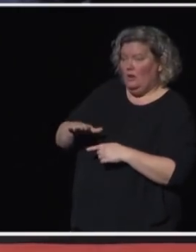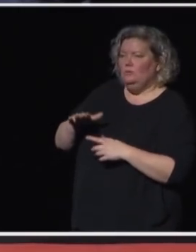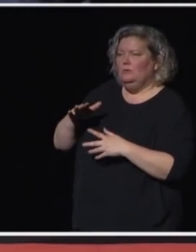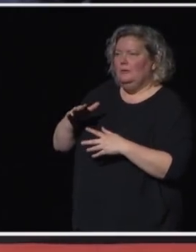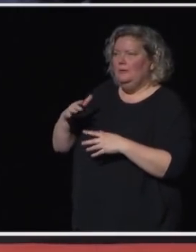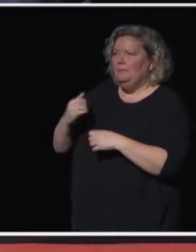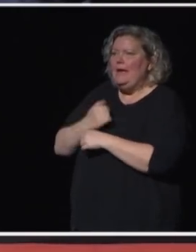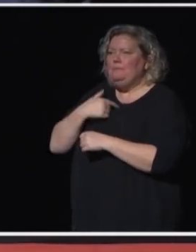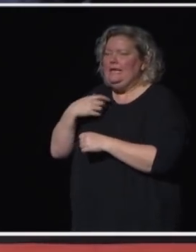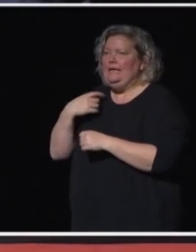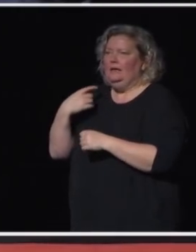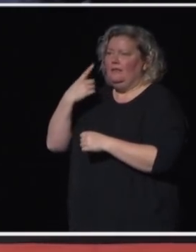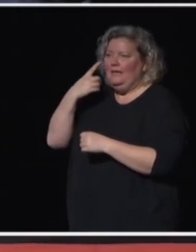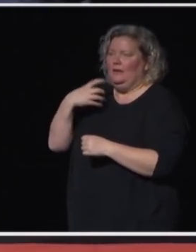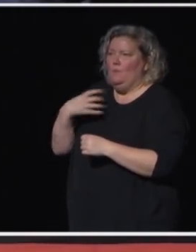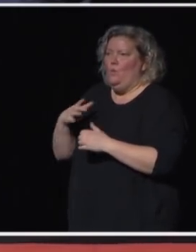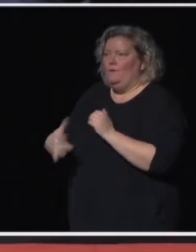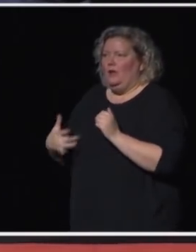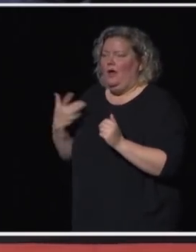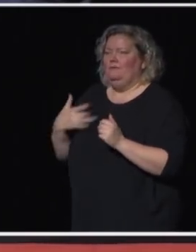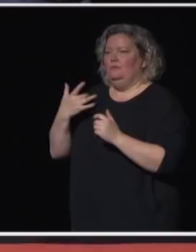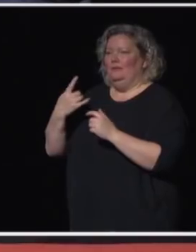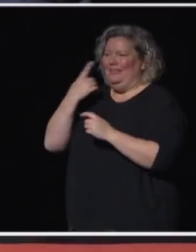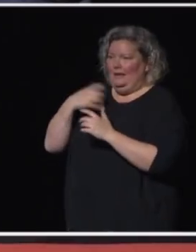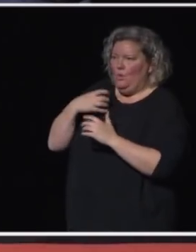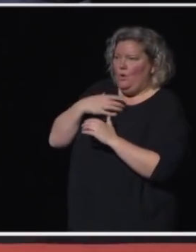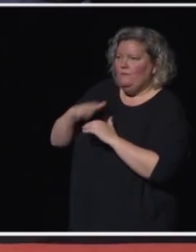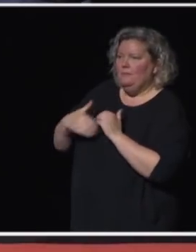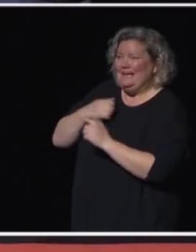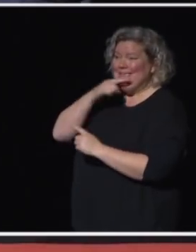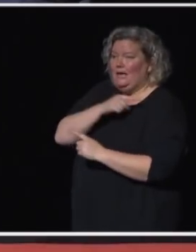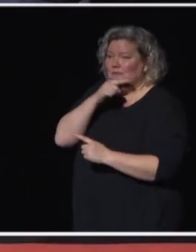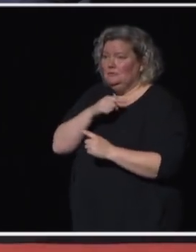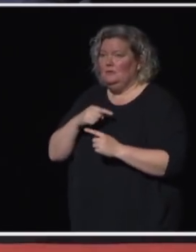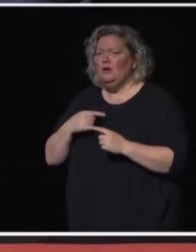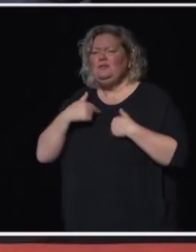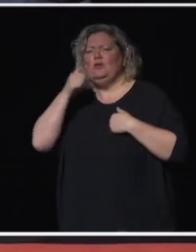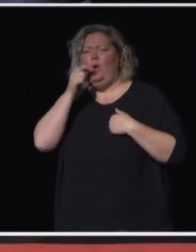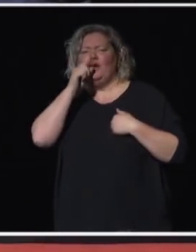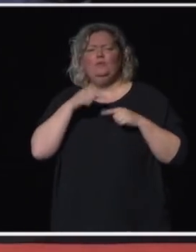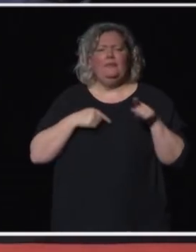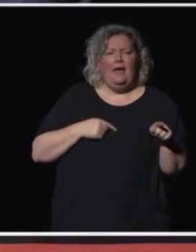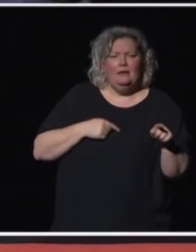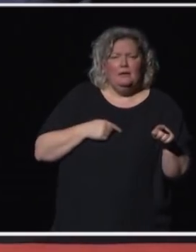And be much more concerned because it was always clear to me that I could do certain things but my son was going